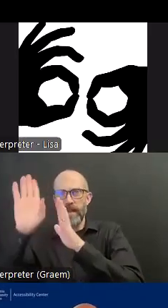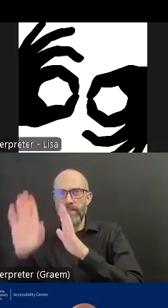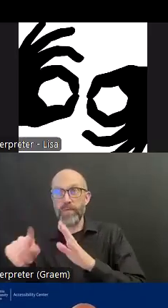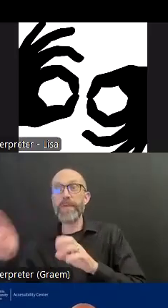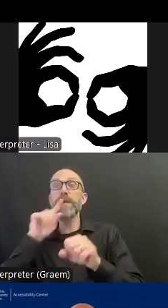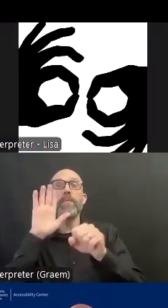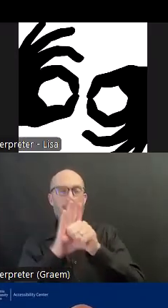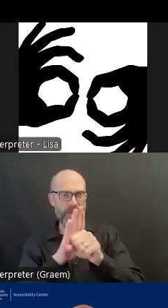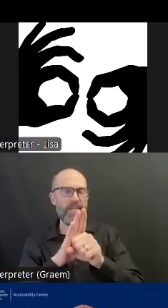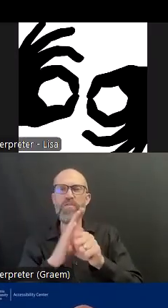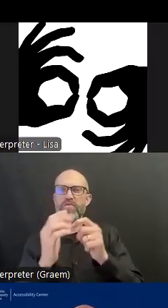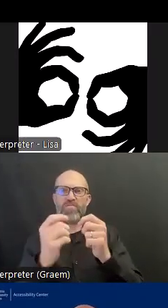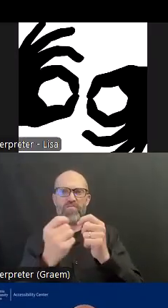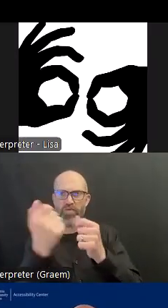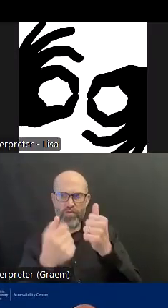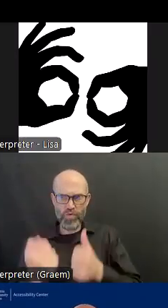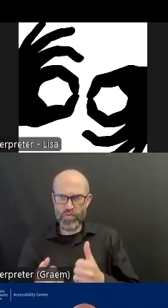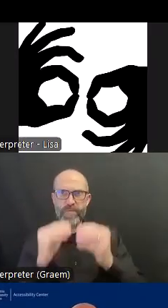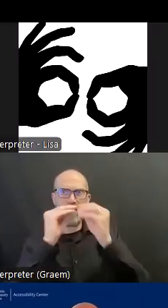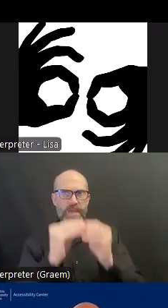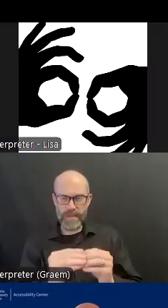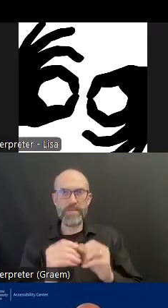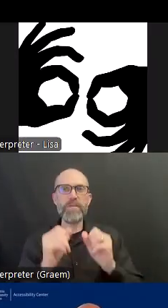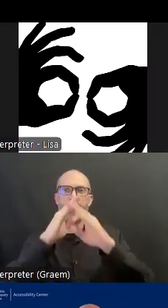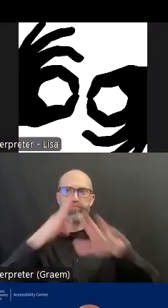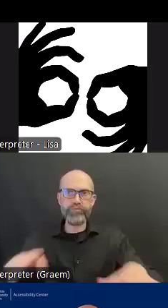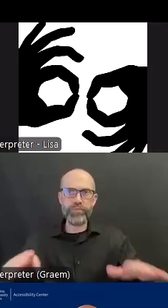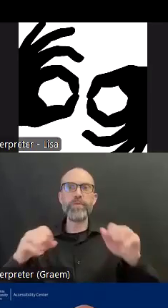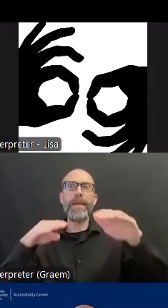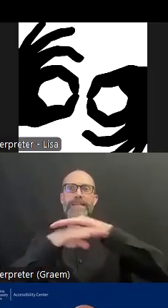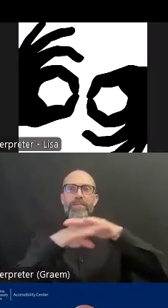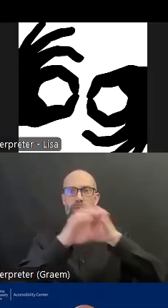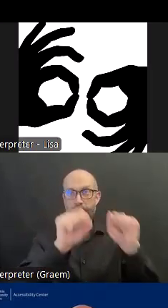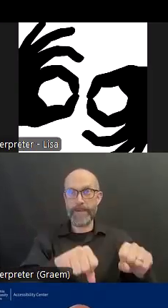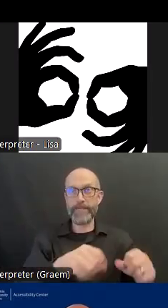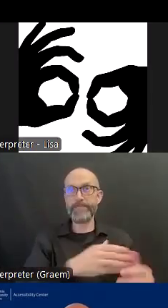to remediate those barriers, to make their products more accessible. And lastly, and just as critically,